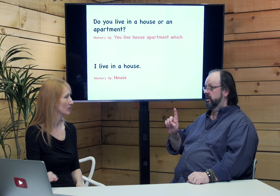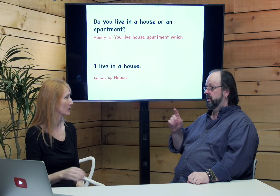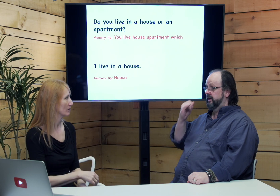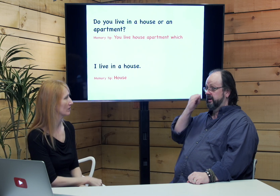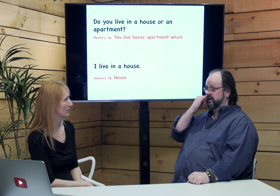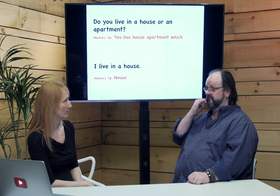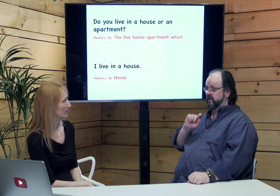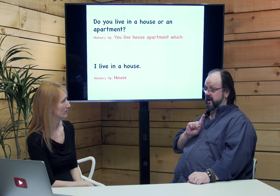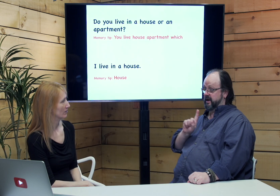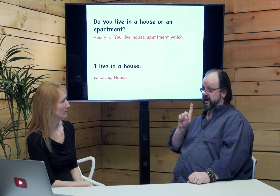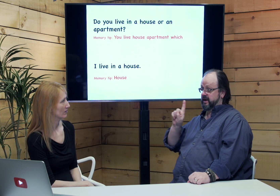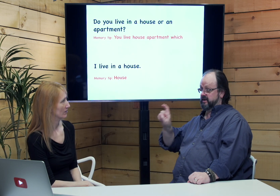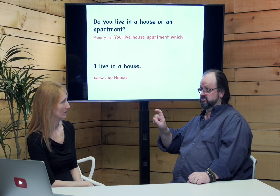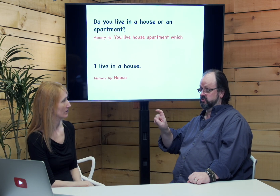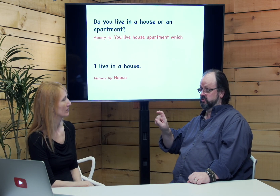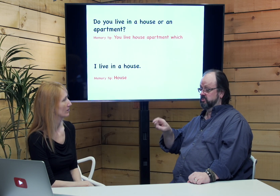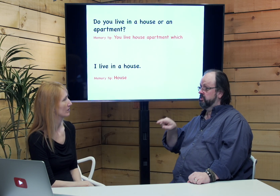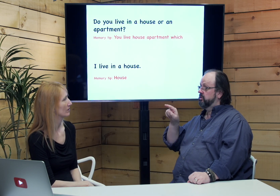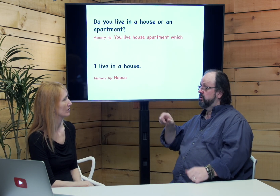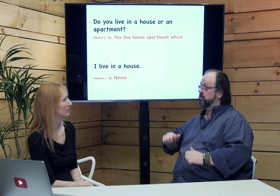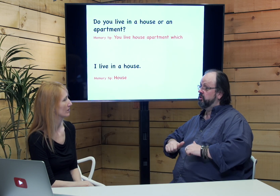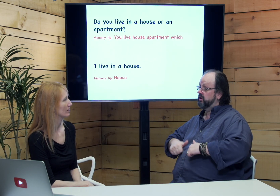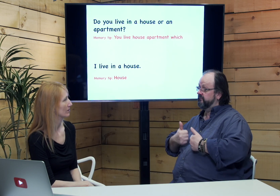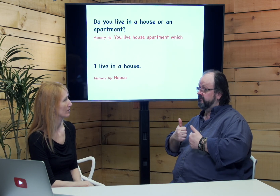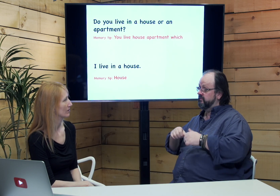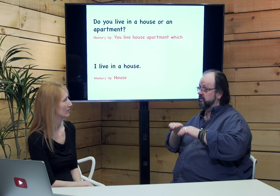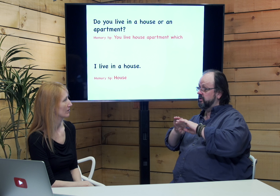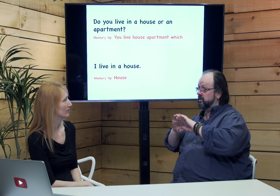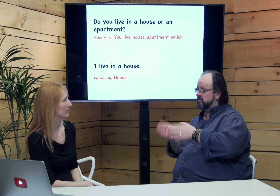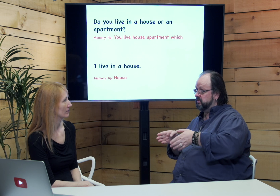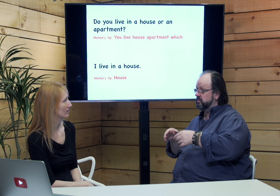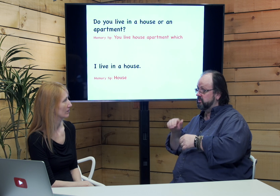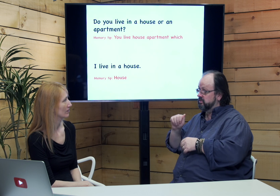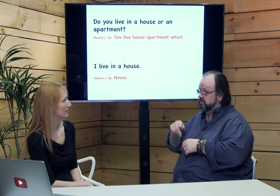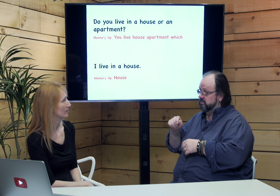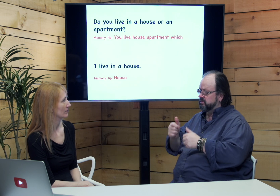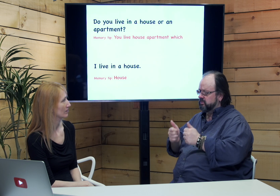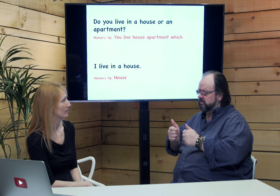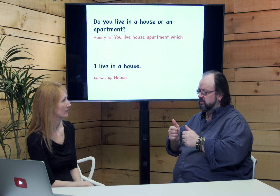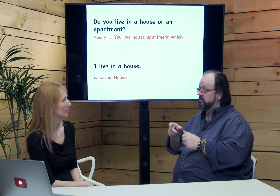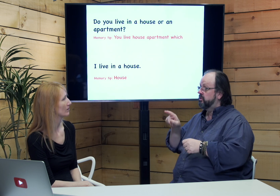If I ask you, "Do you live in a house or an apartment?"